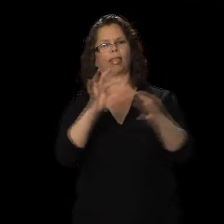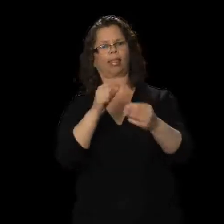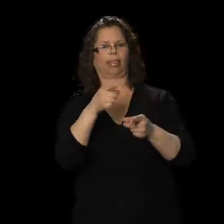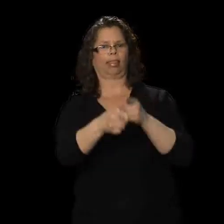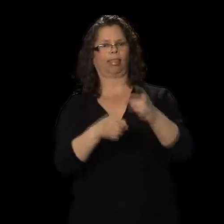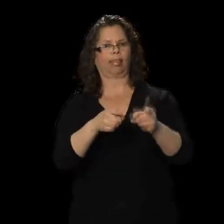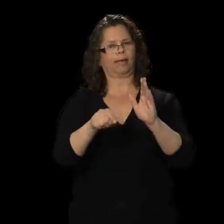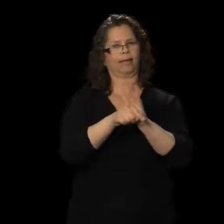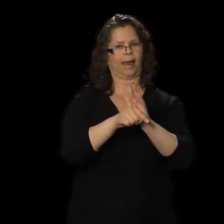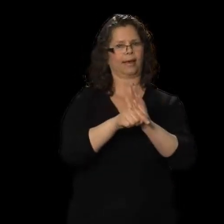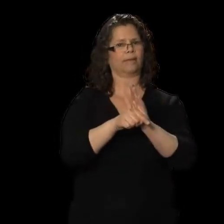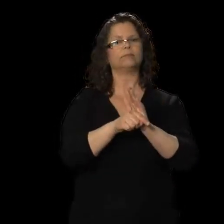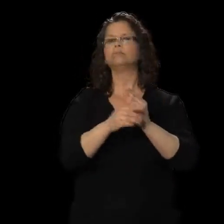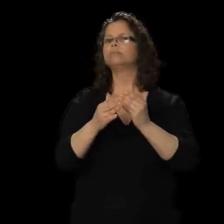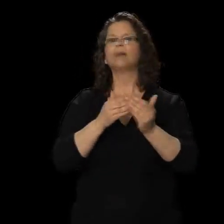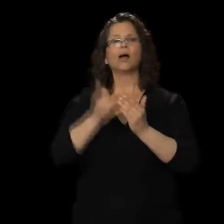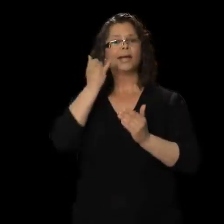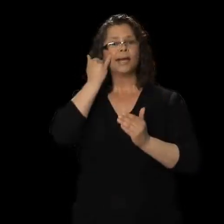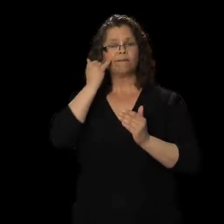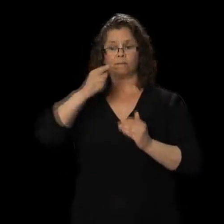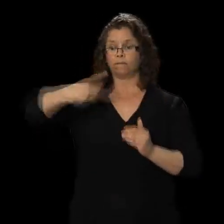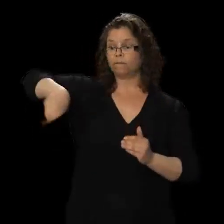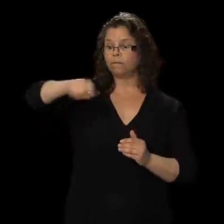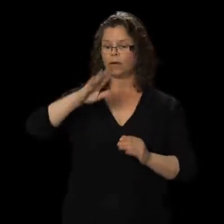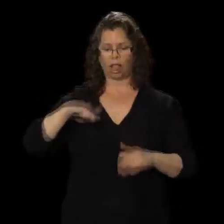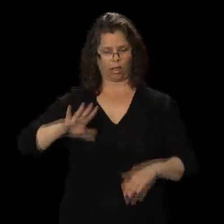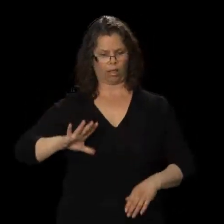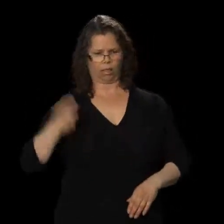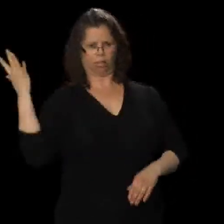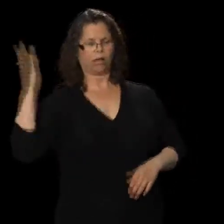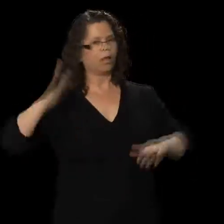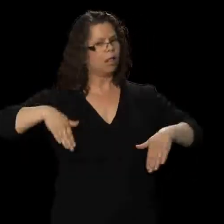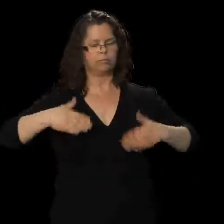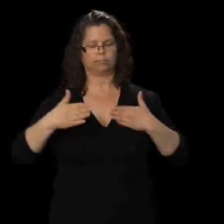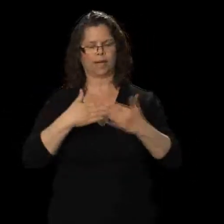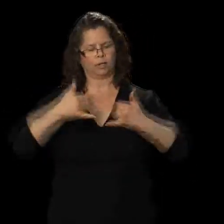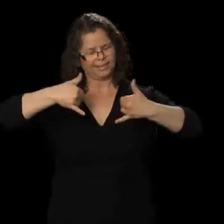language, even if nobody complains about it.